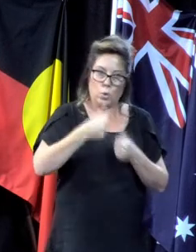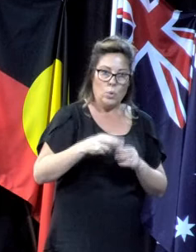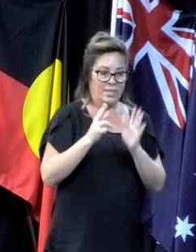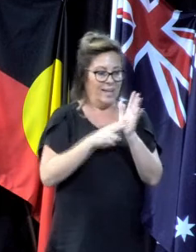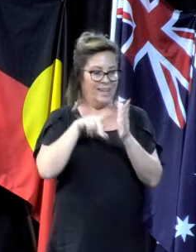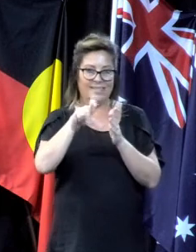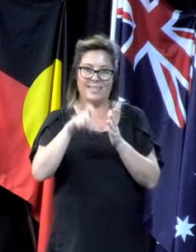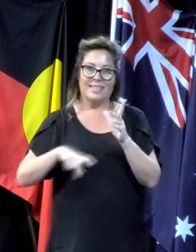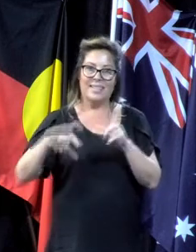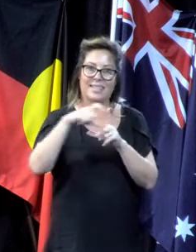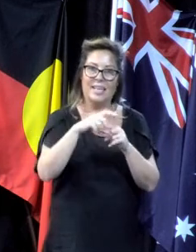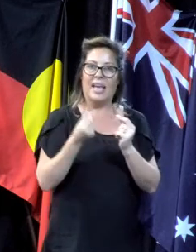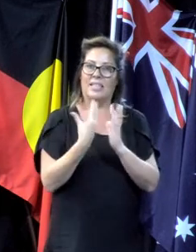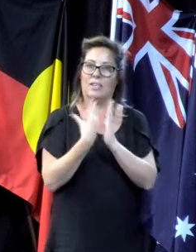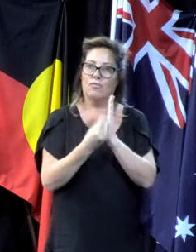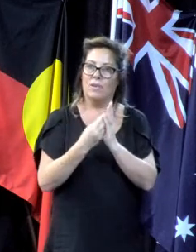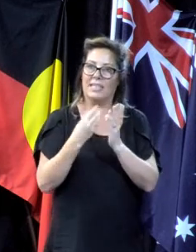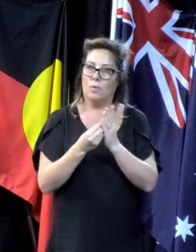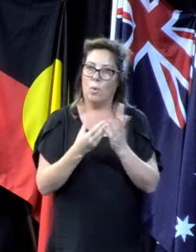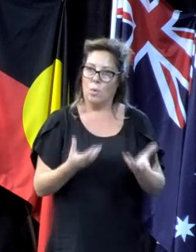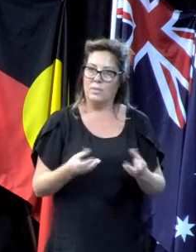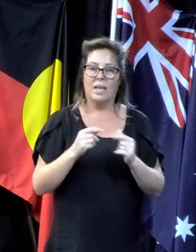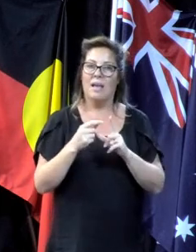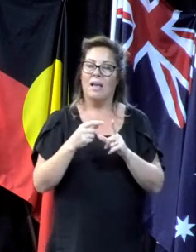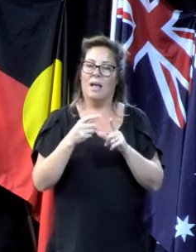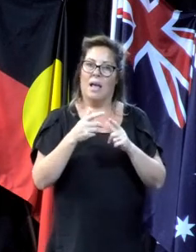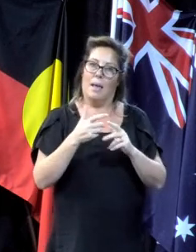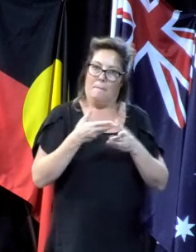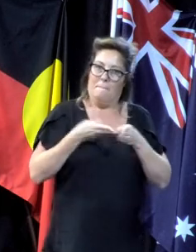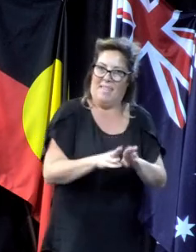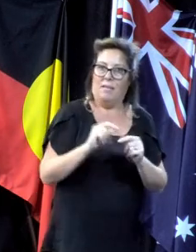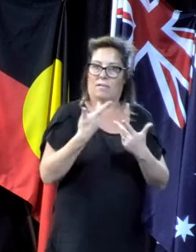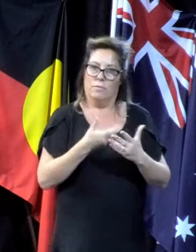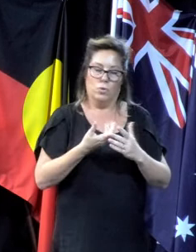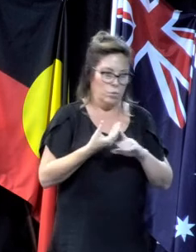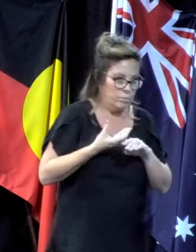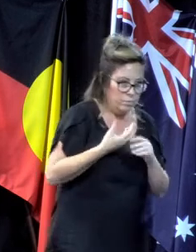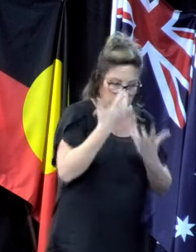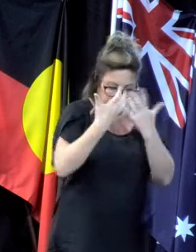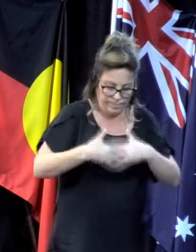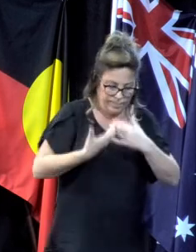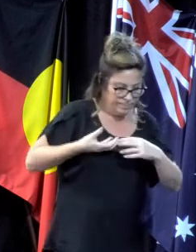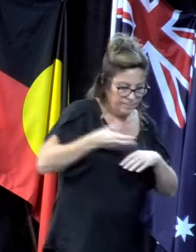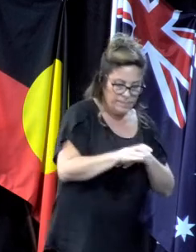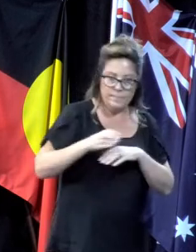And this is the mandatory training one that I spoke earlier about. I think there should be an introduction of an annual mandatory training for